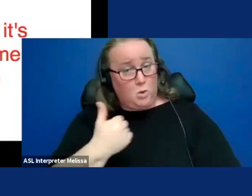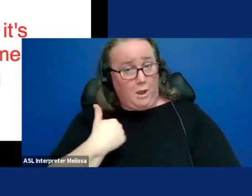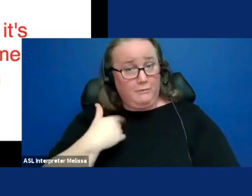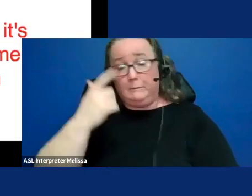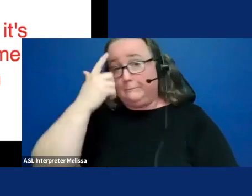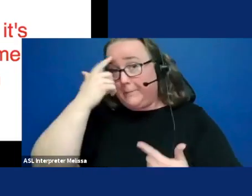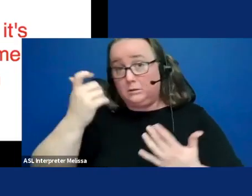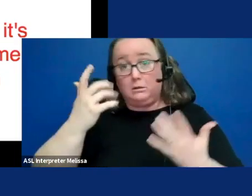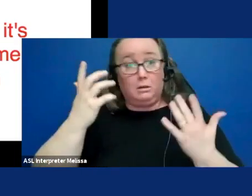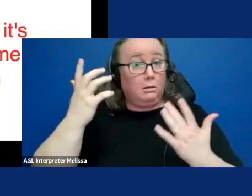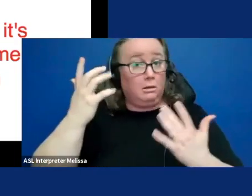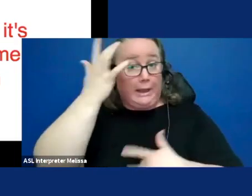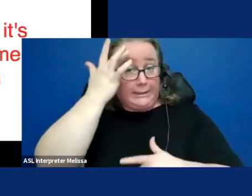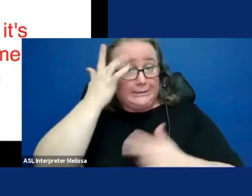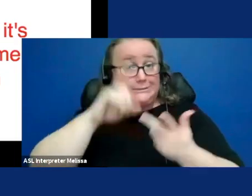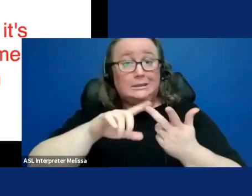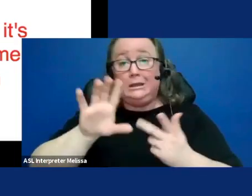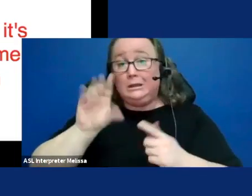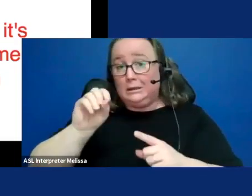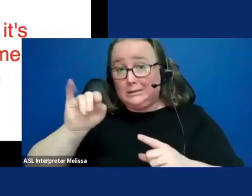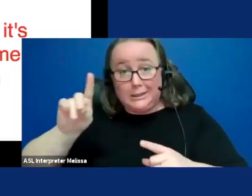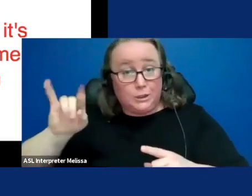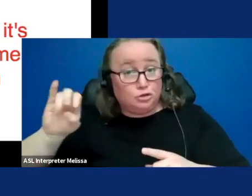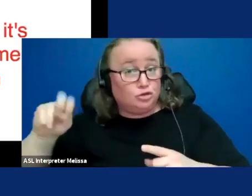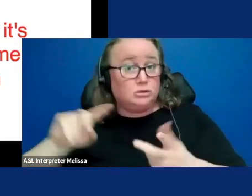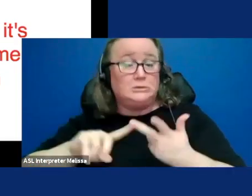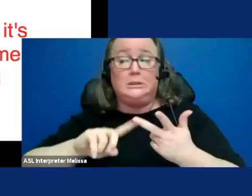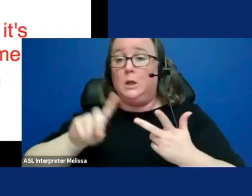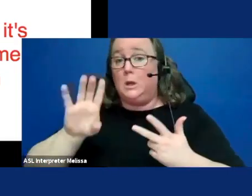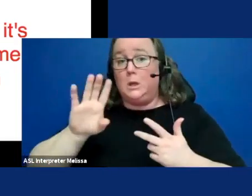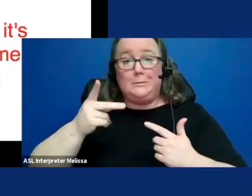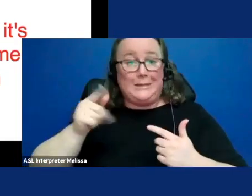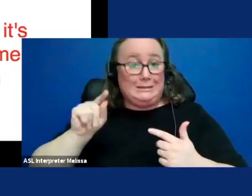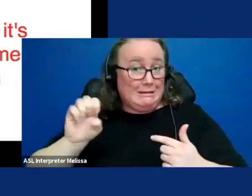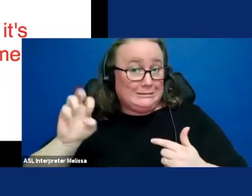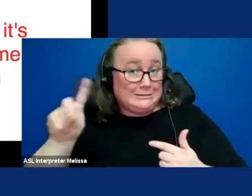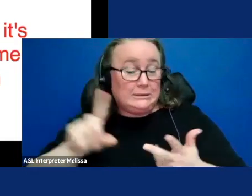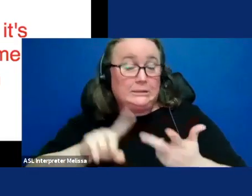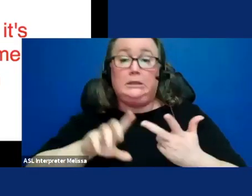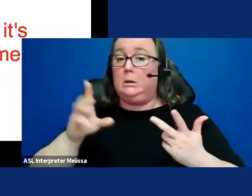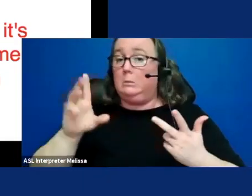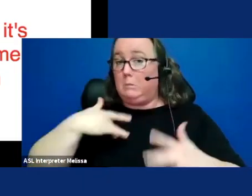conditions such as post traumatic stress disorder, depression, bipolar disorder, or if not,